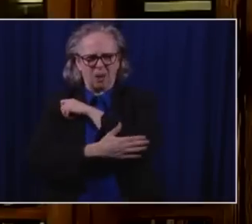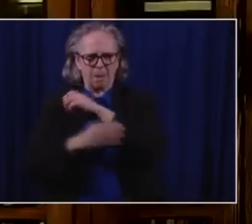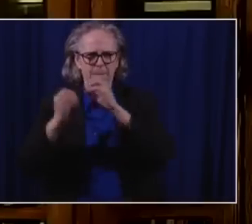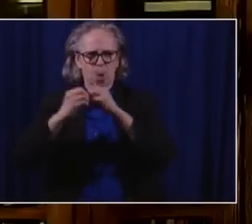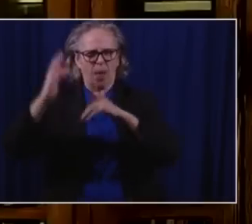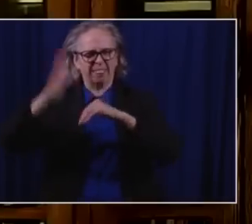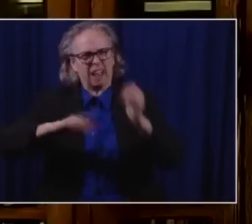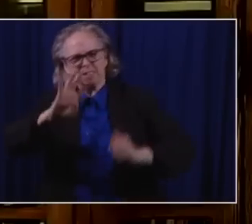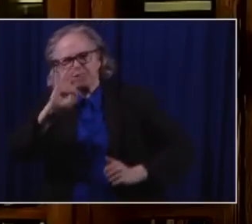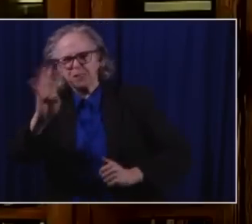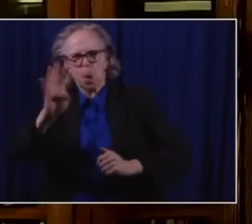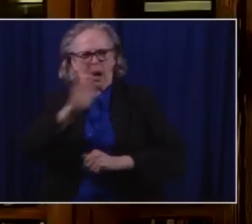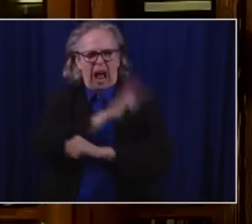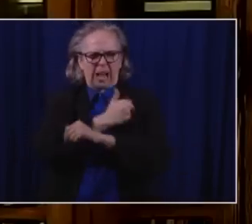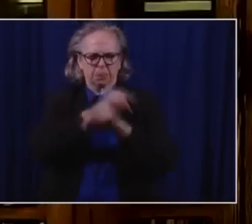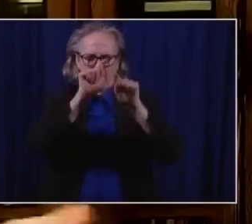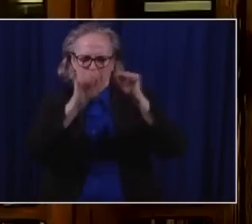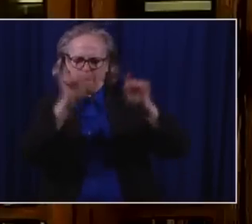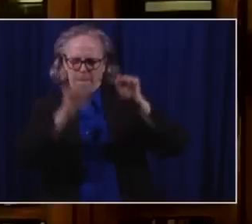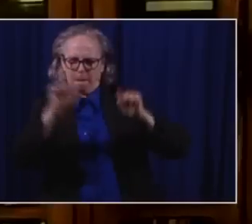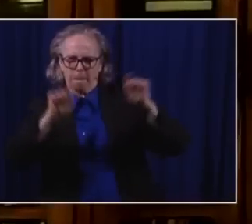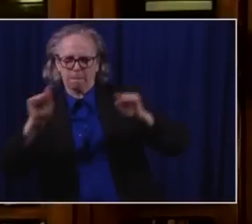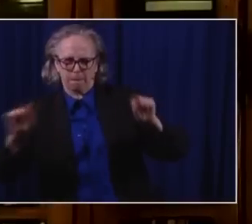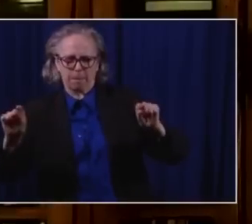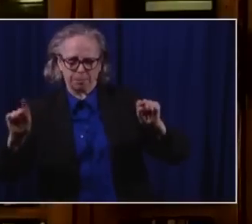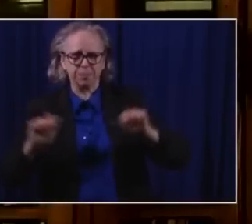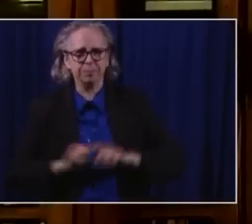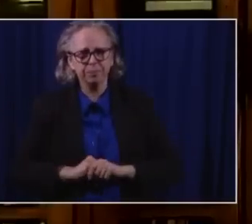is you know our zone is over 36